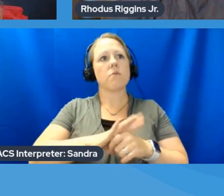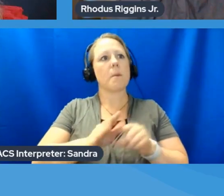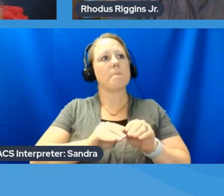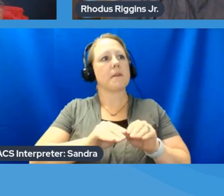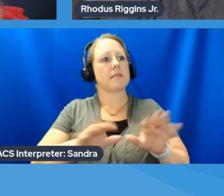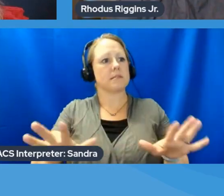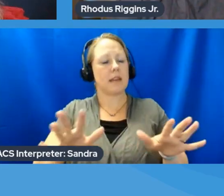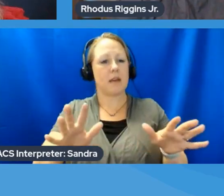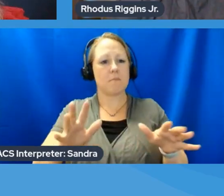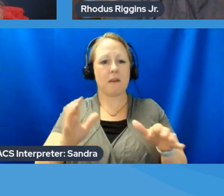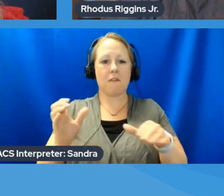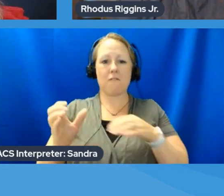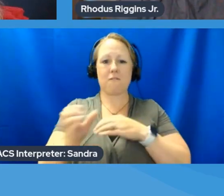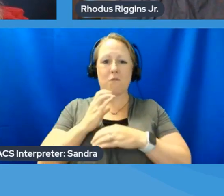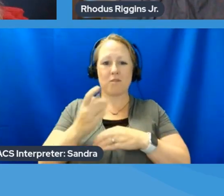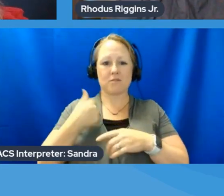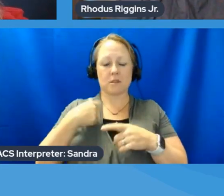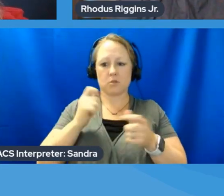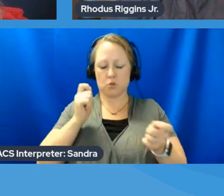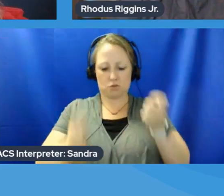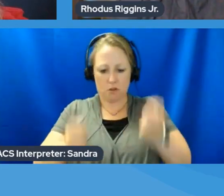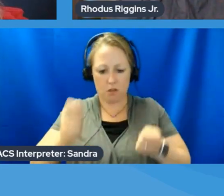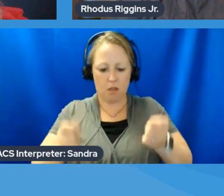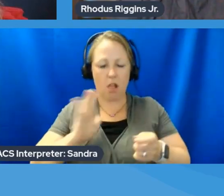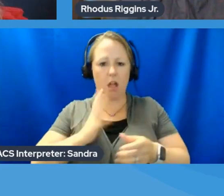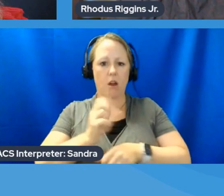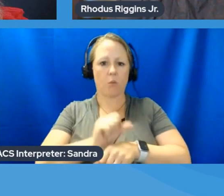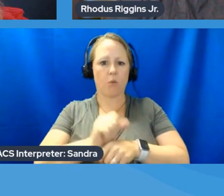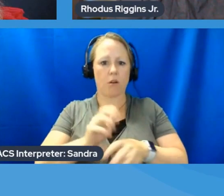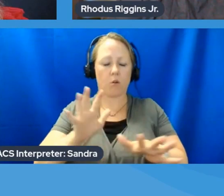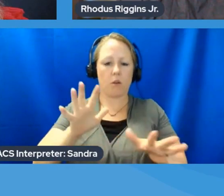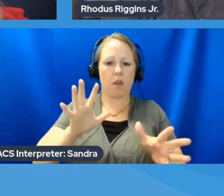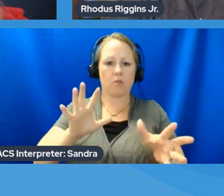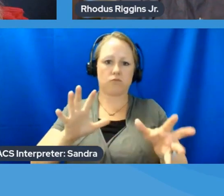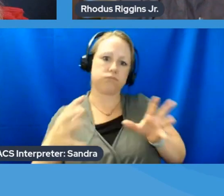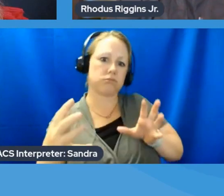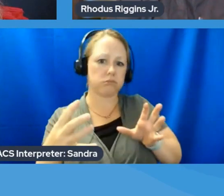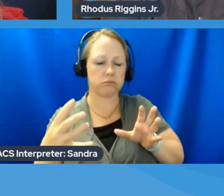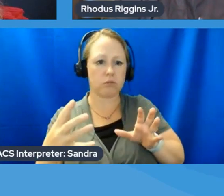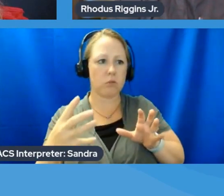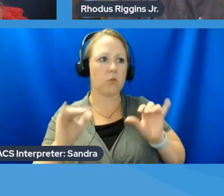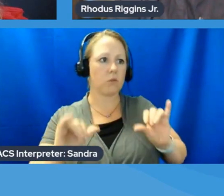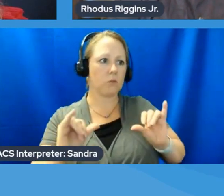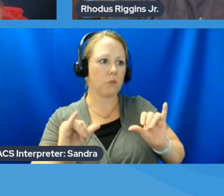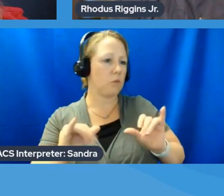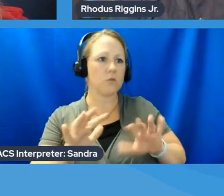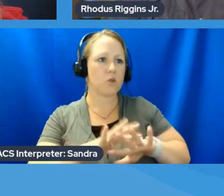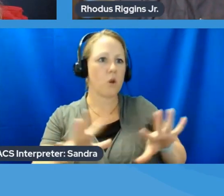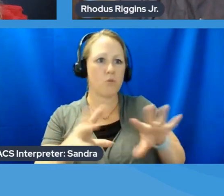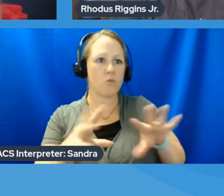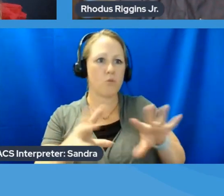in that we had to shift to working in a fully remote and virtual environment.